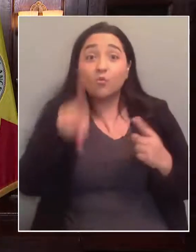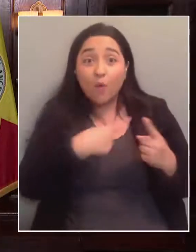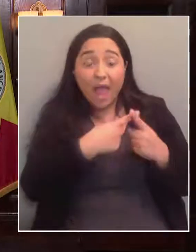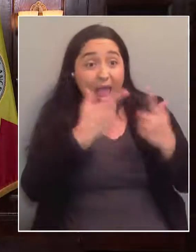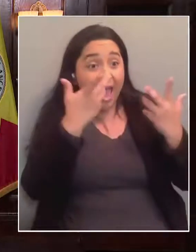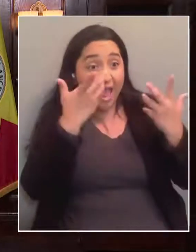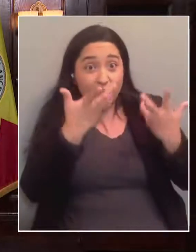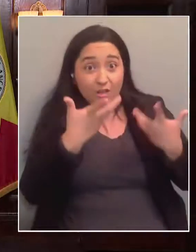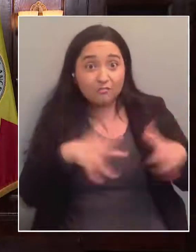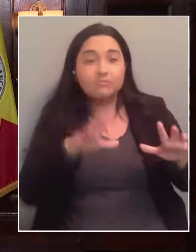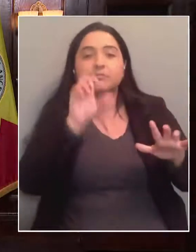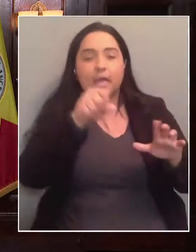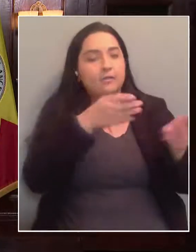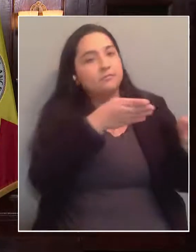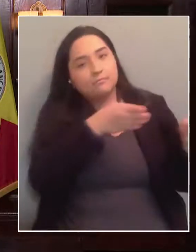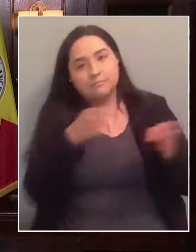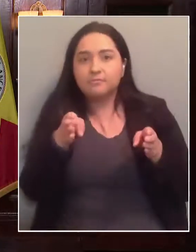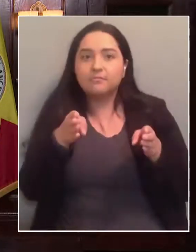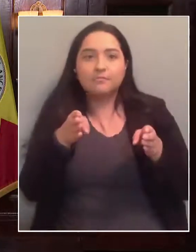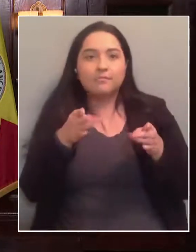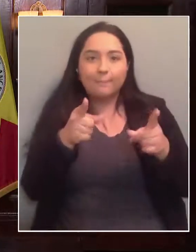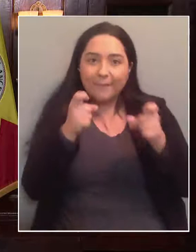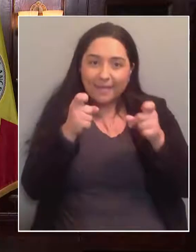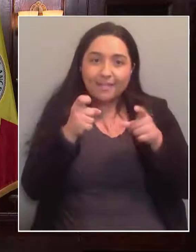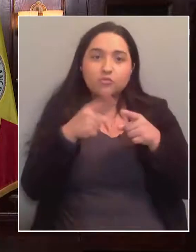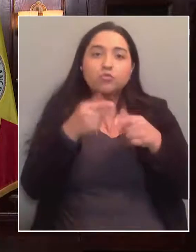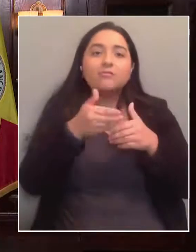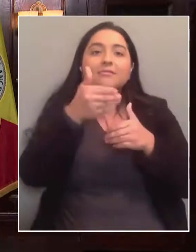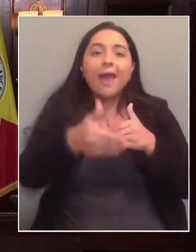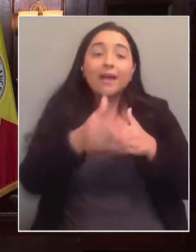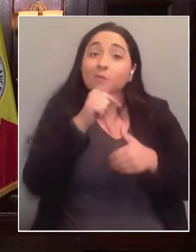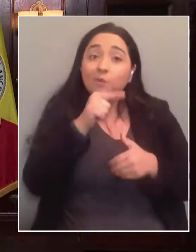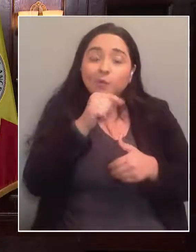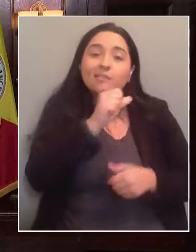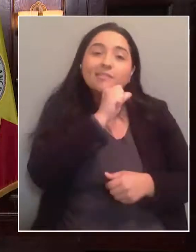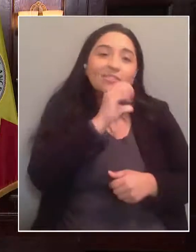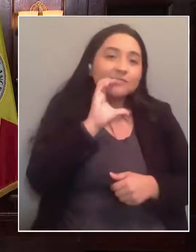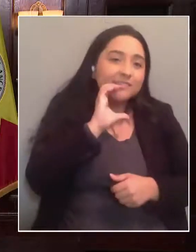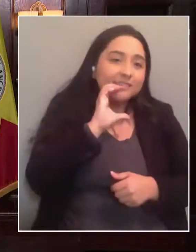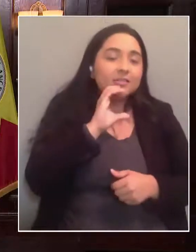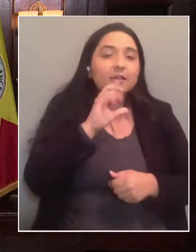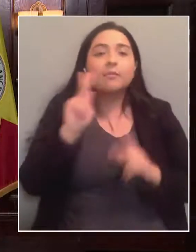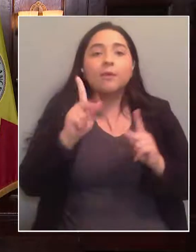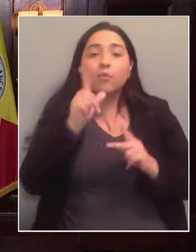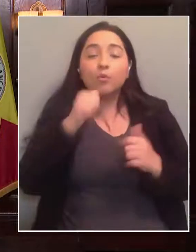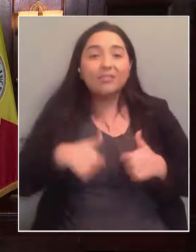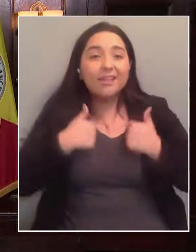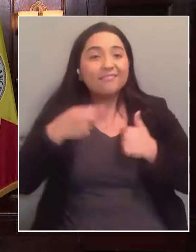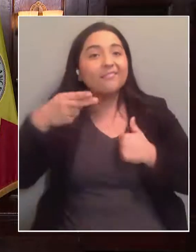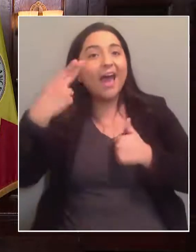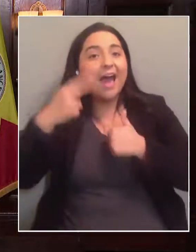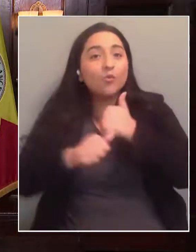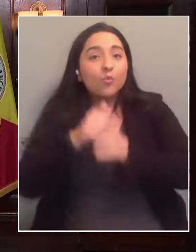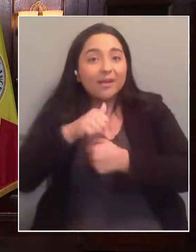THERE IS NO COMMAND, YE, SHIFT QUICKLY TO THE NEXT PHASE. THAT'S GOING TO BE VERY VERY IMPORTANT.